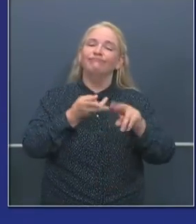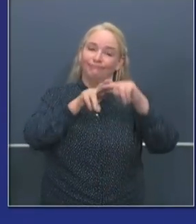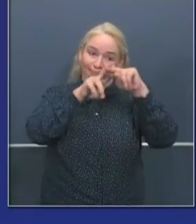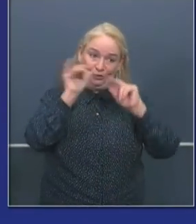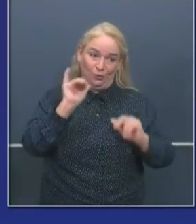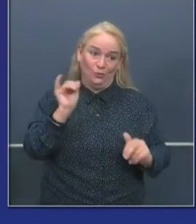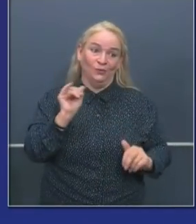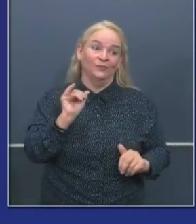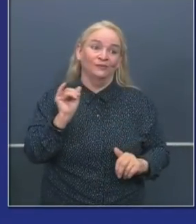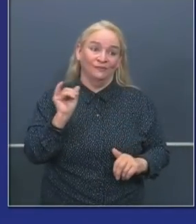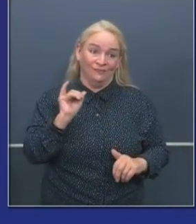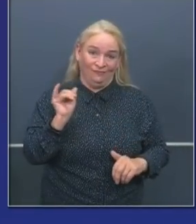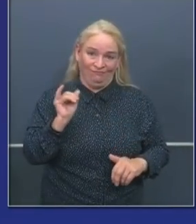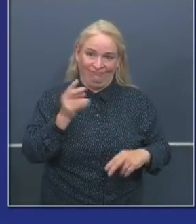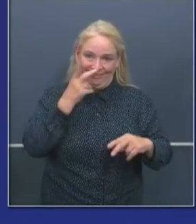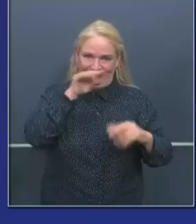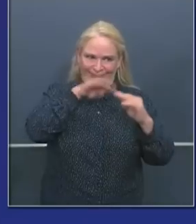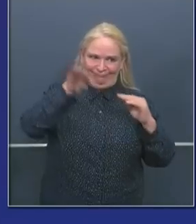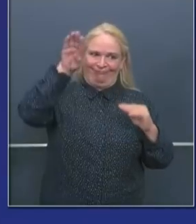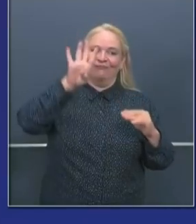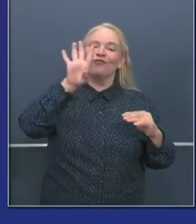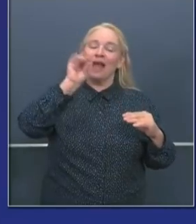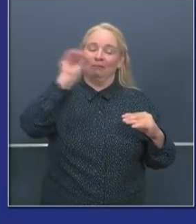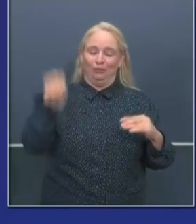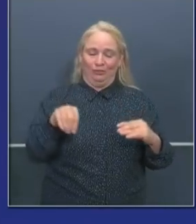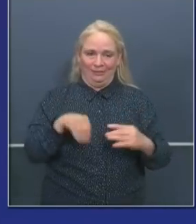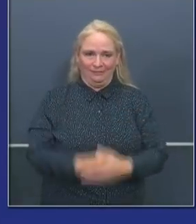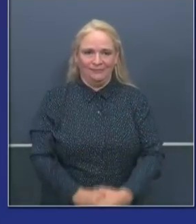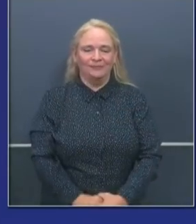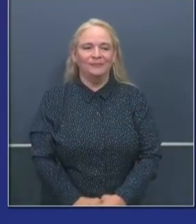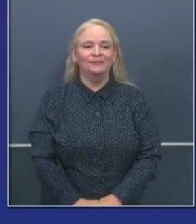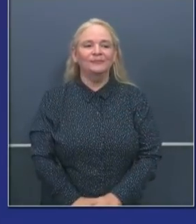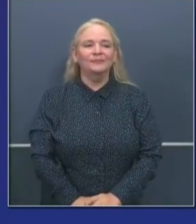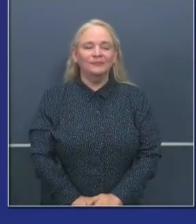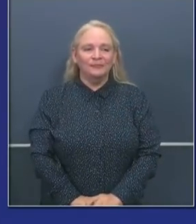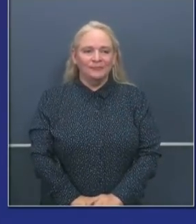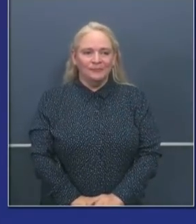THE COURSE OF LAST NUMBER OF DAYS.